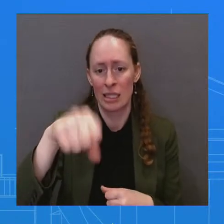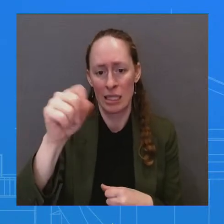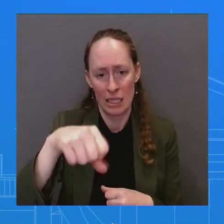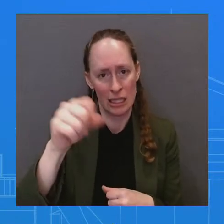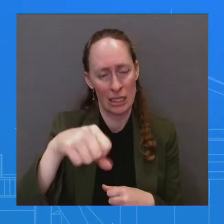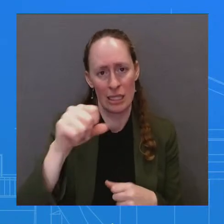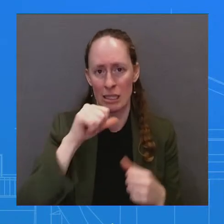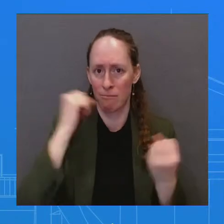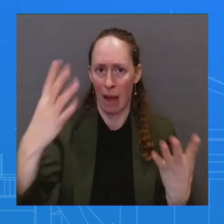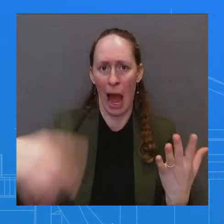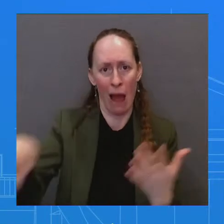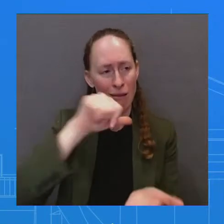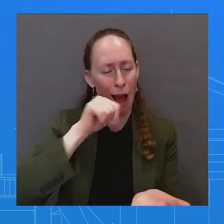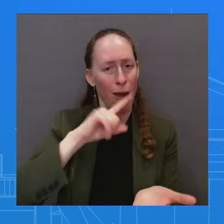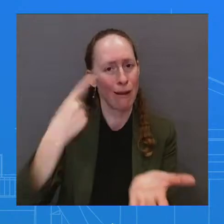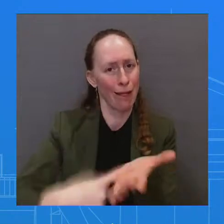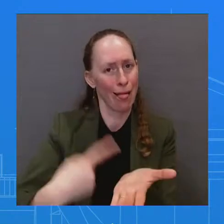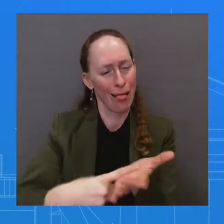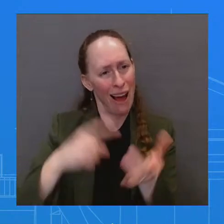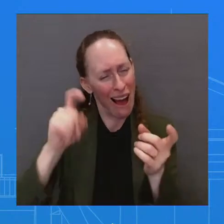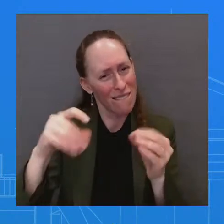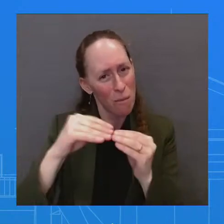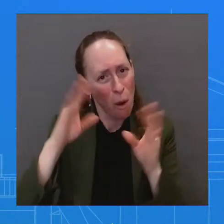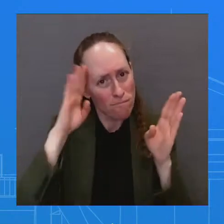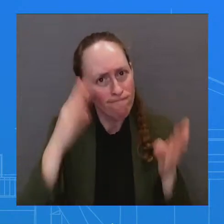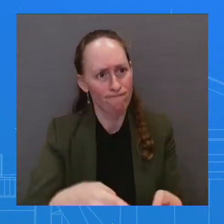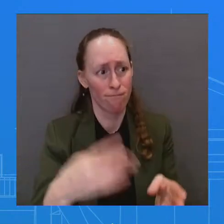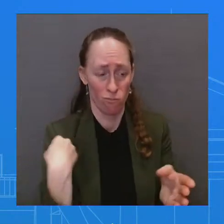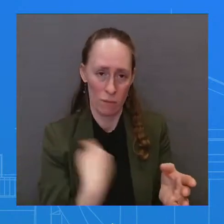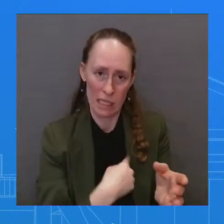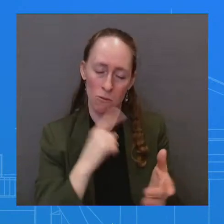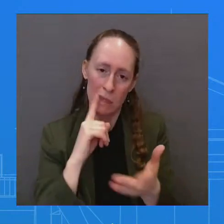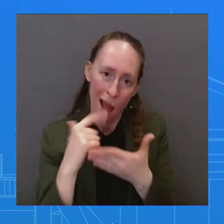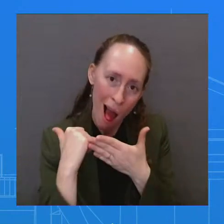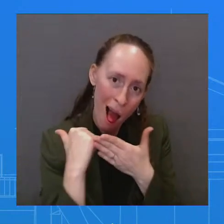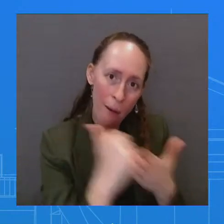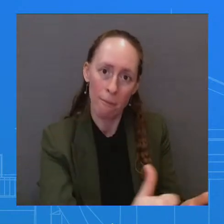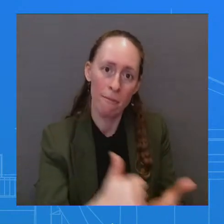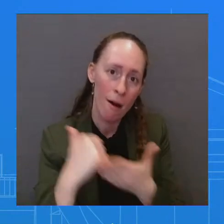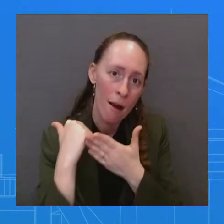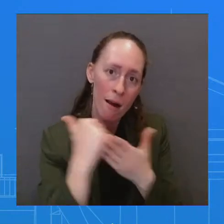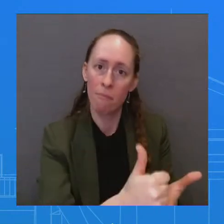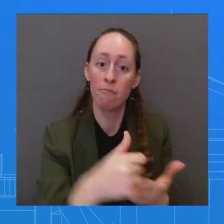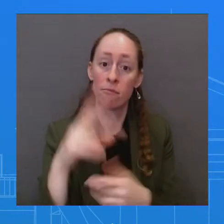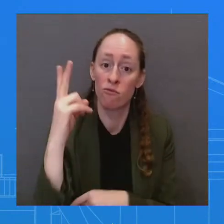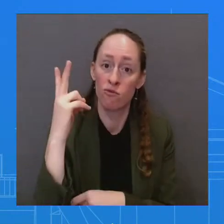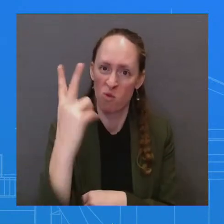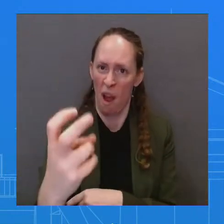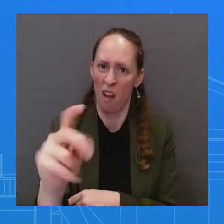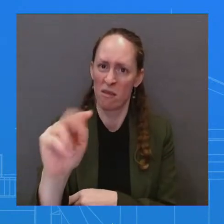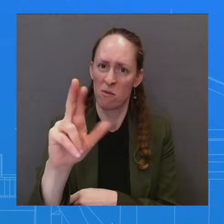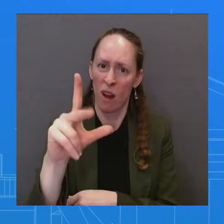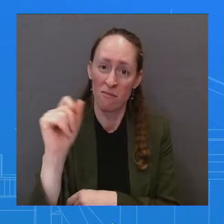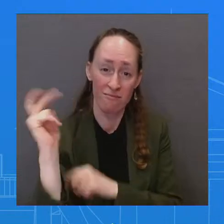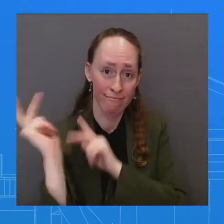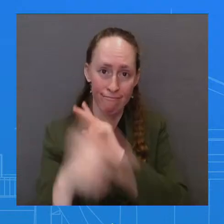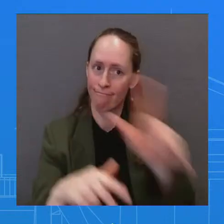I just gave you the numbers today: 200 trucks just today. And that brings -- again, since the 21st, it gives a total of over 2,000,